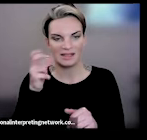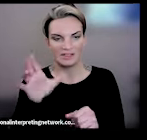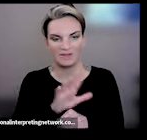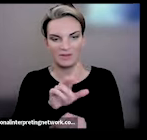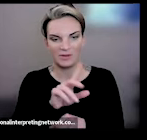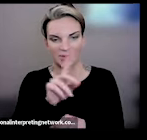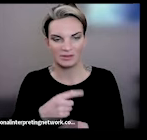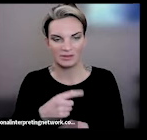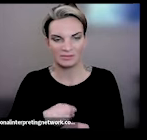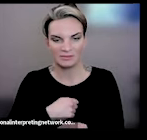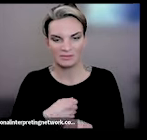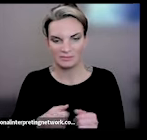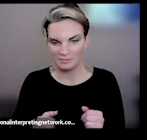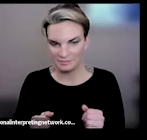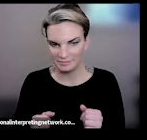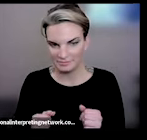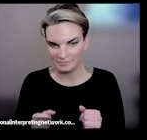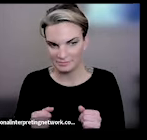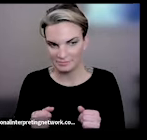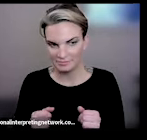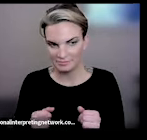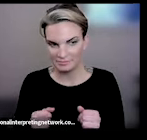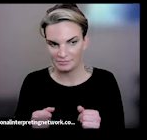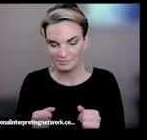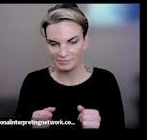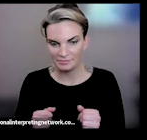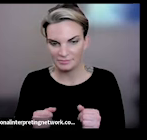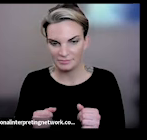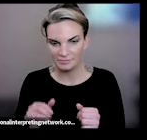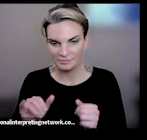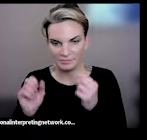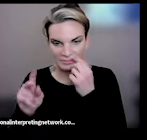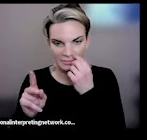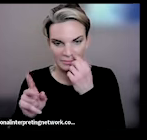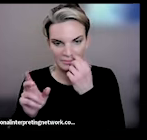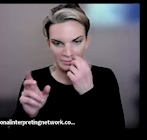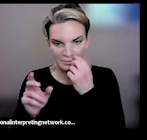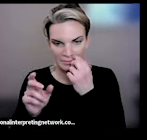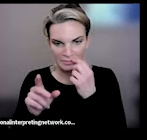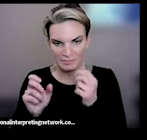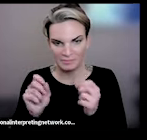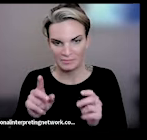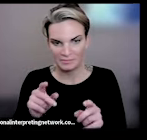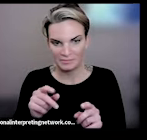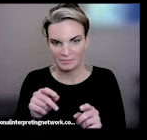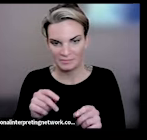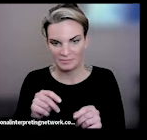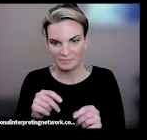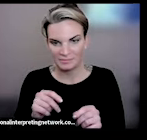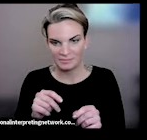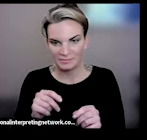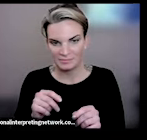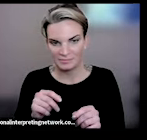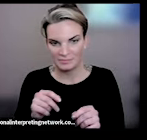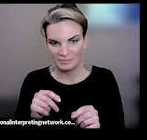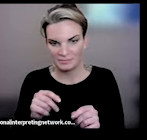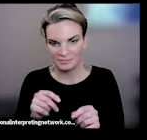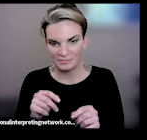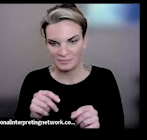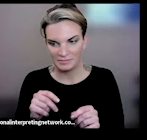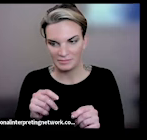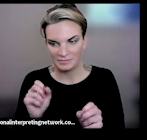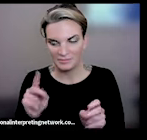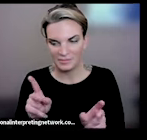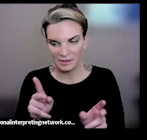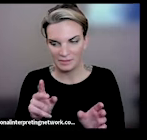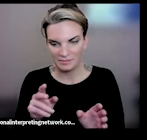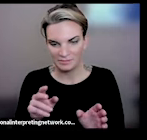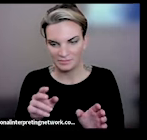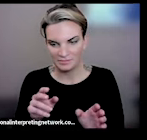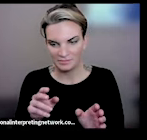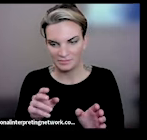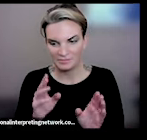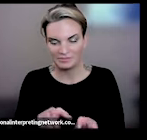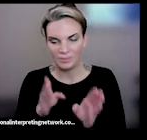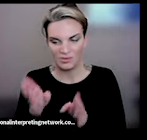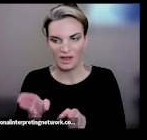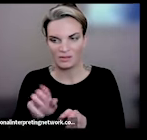repeat that's okay. DEVON: No, you're okay, but I'll move on to another one just